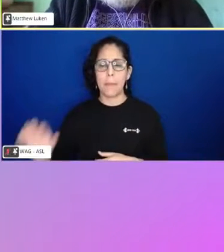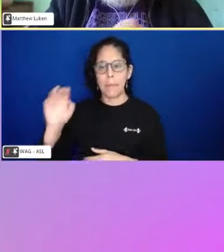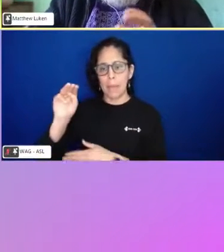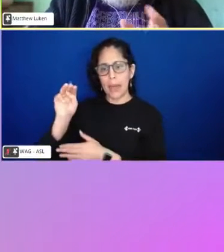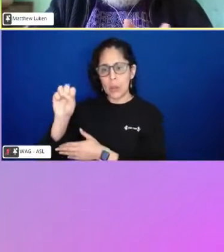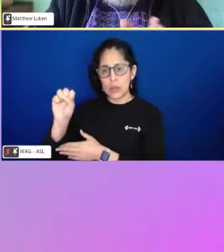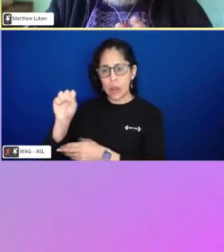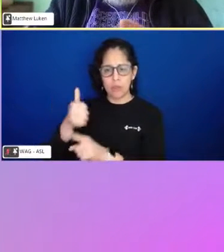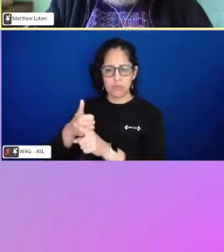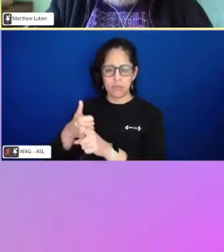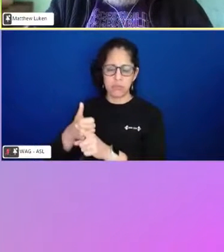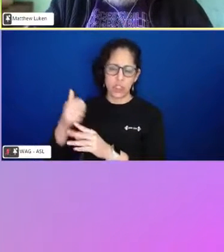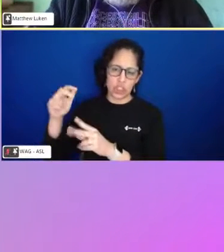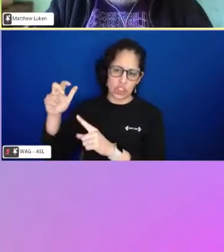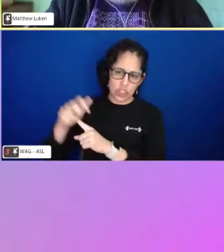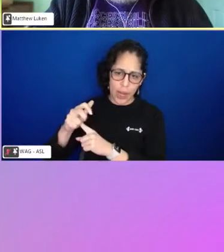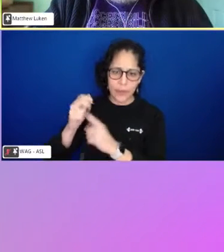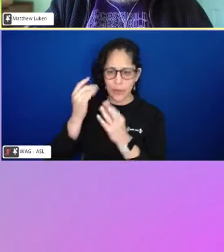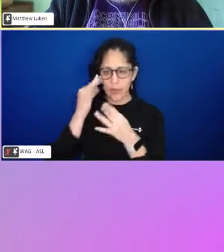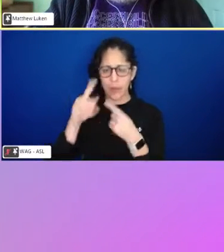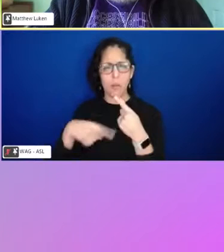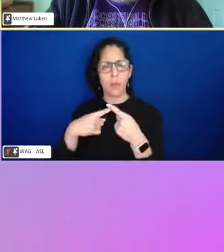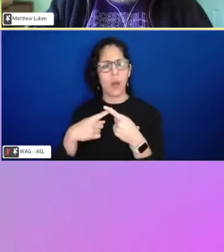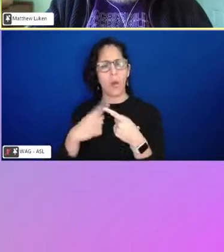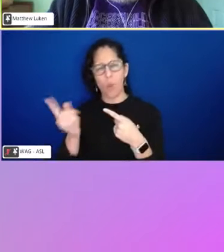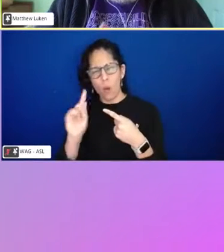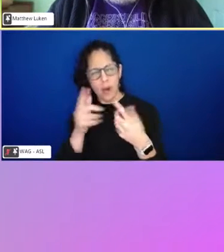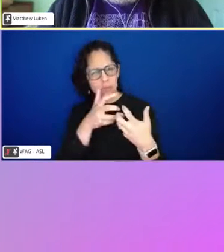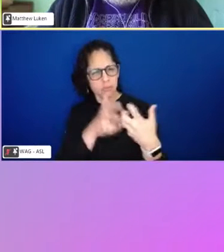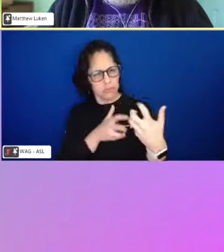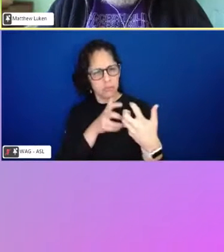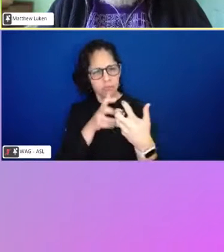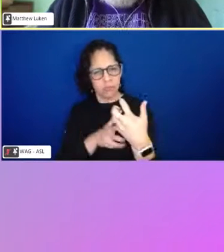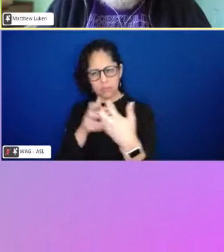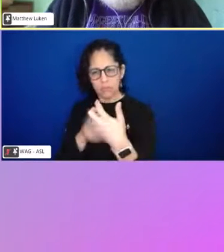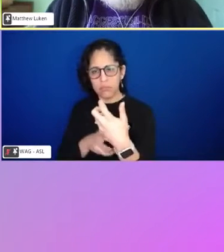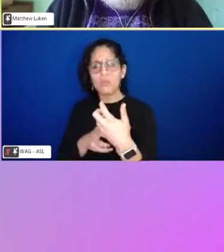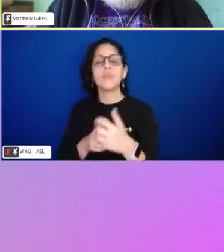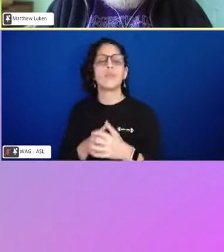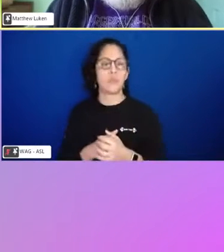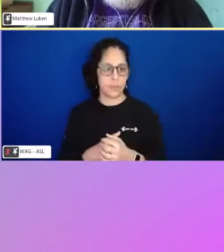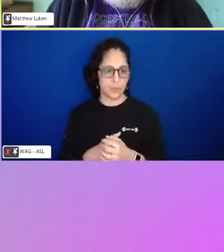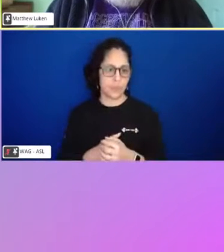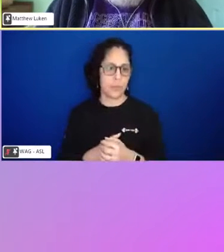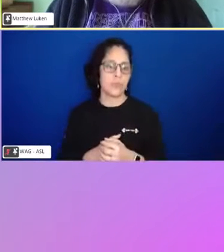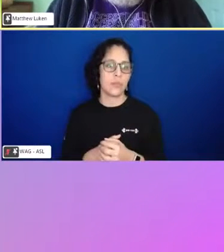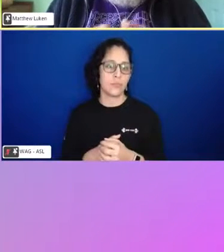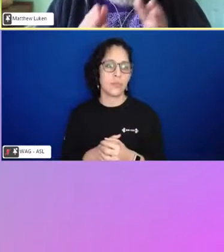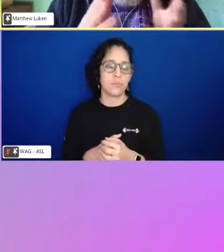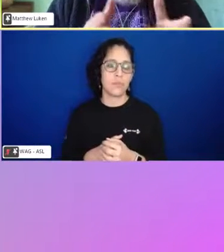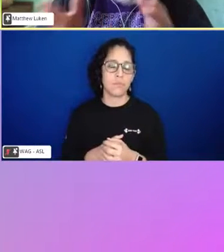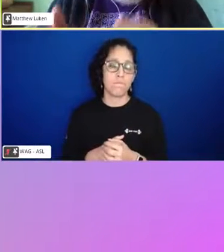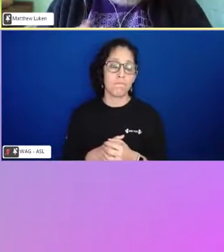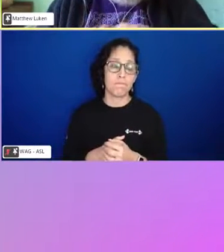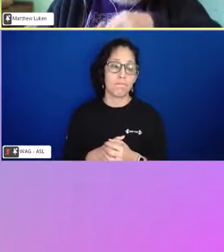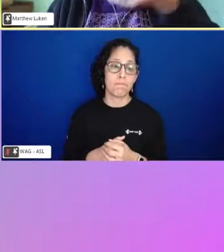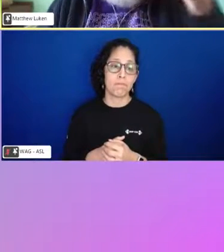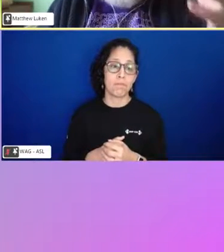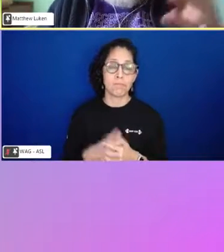mismatches. Microsoft information is great in this aspect to help you think through all of those